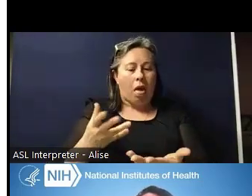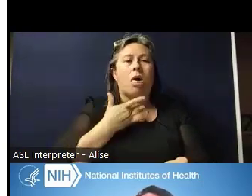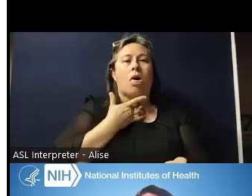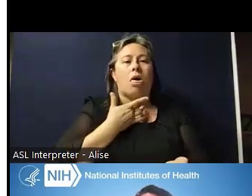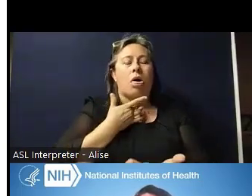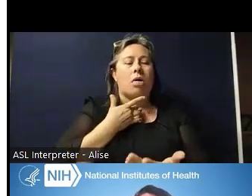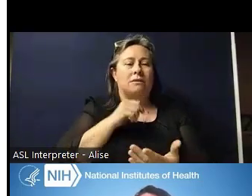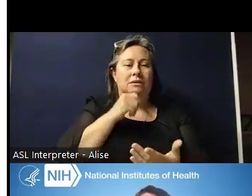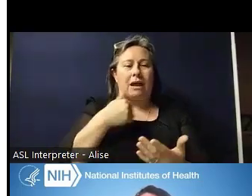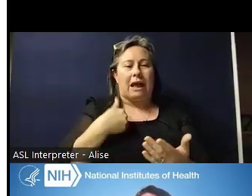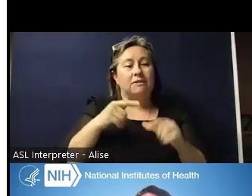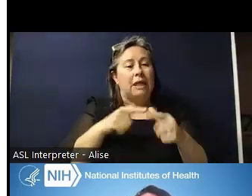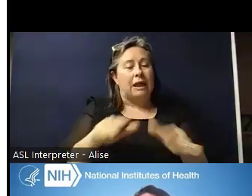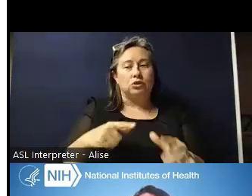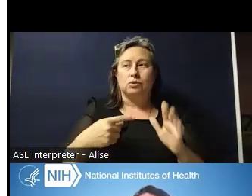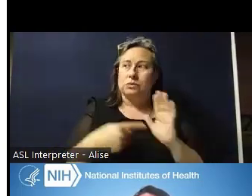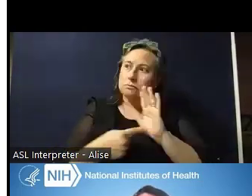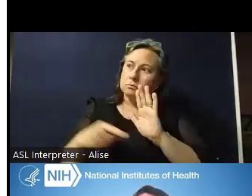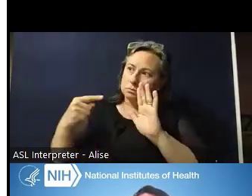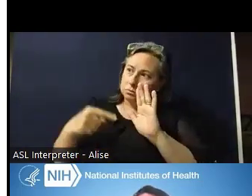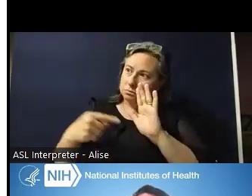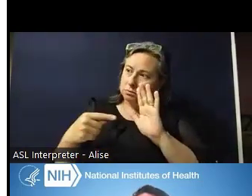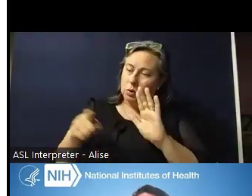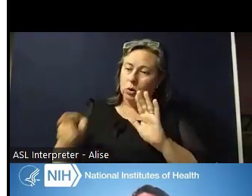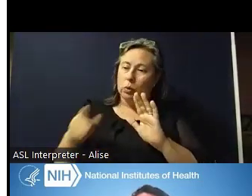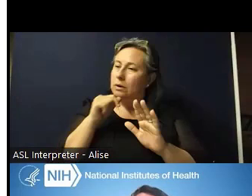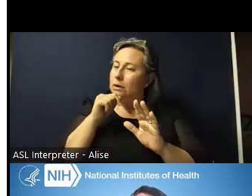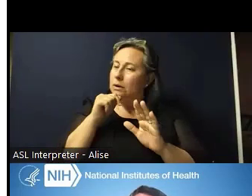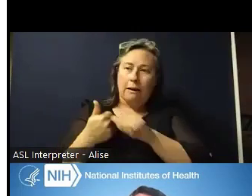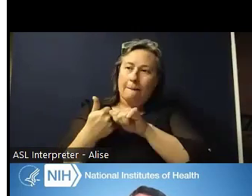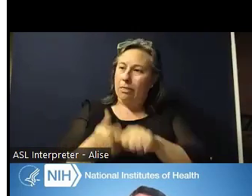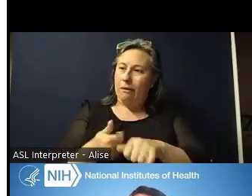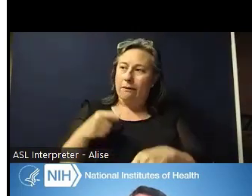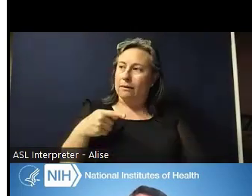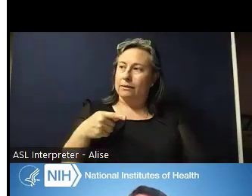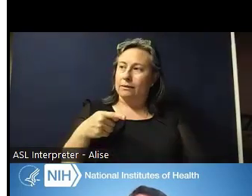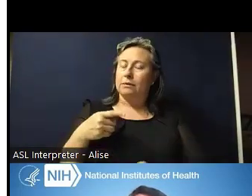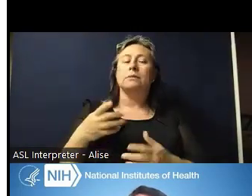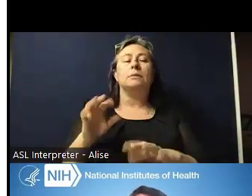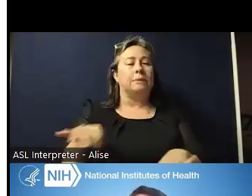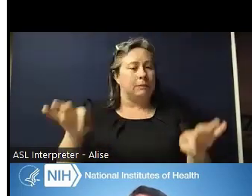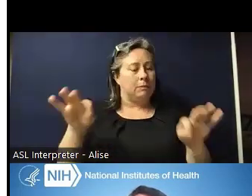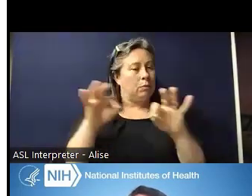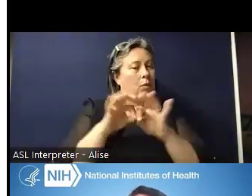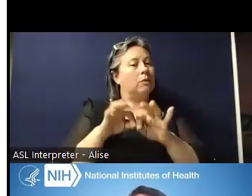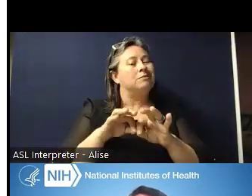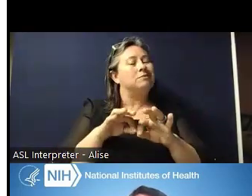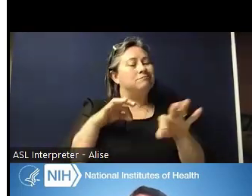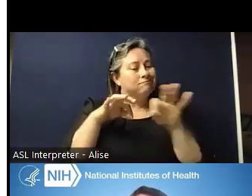to point to when the subrecipient isn't complying. So it's really important to flesh out all of those details up-front